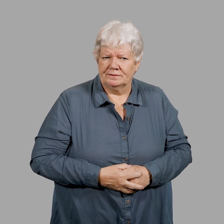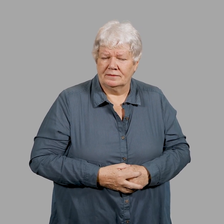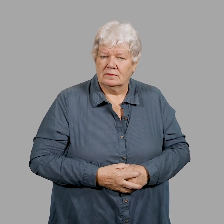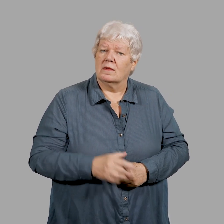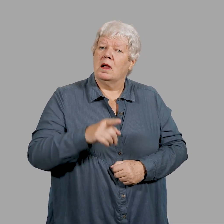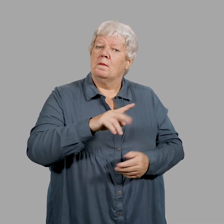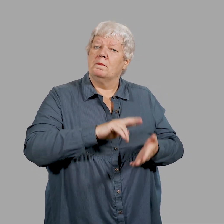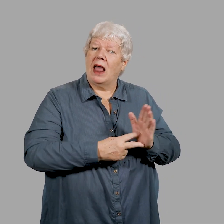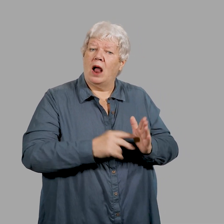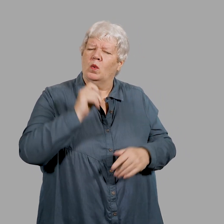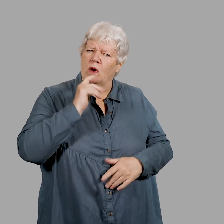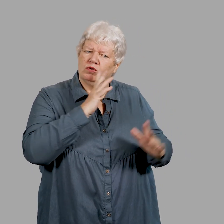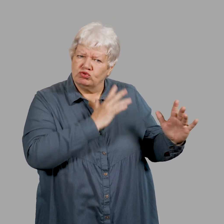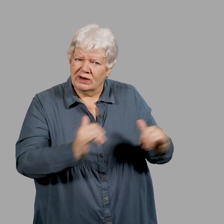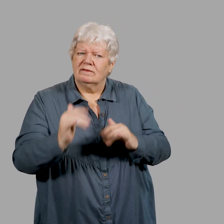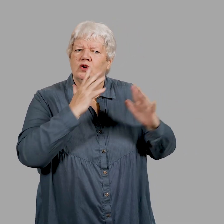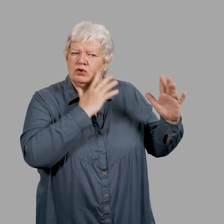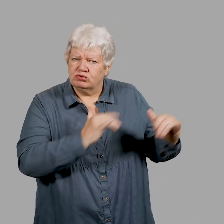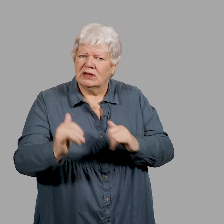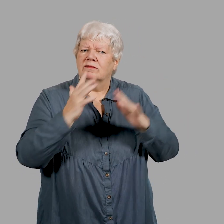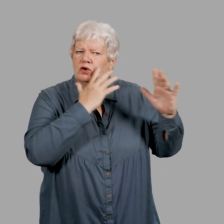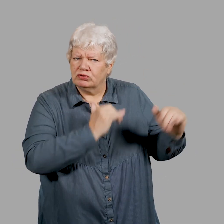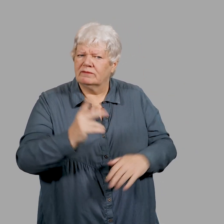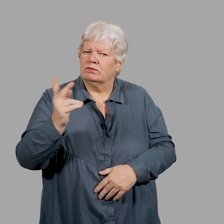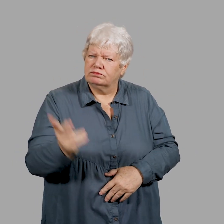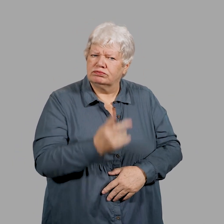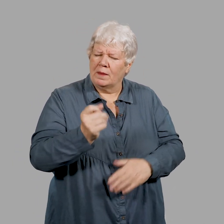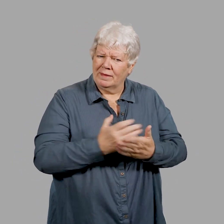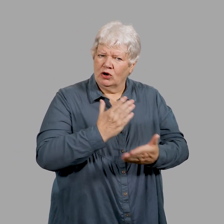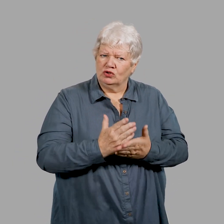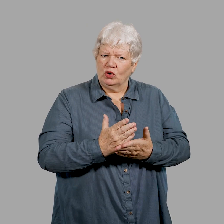We will review our plan on an ongoing basis to ensure our actions